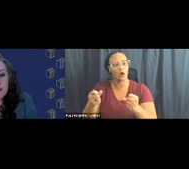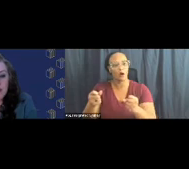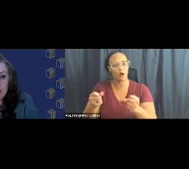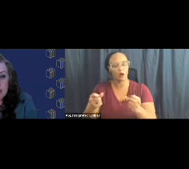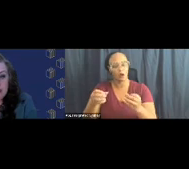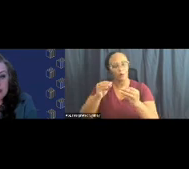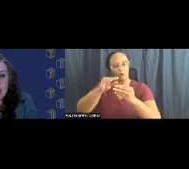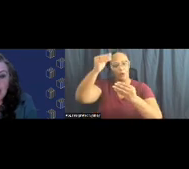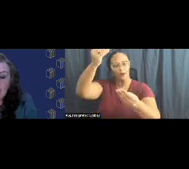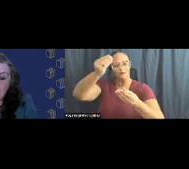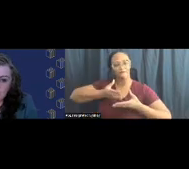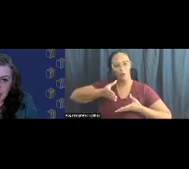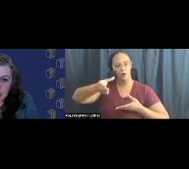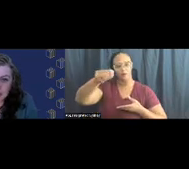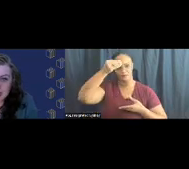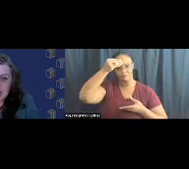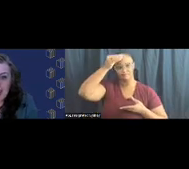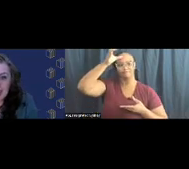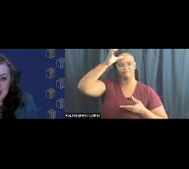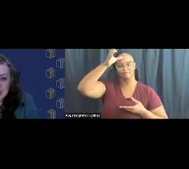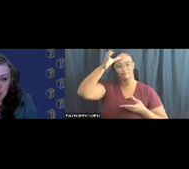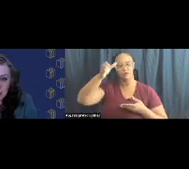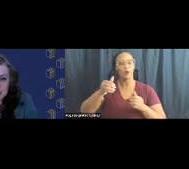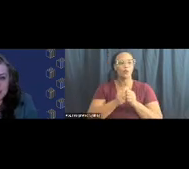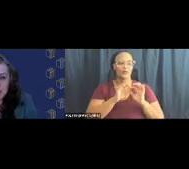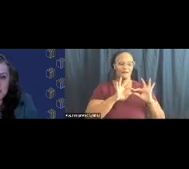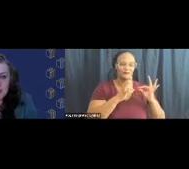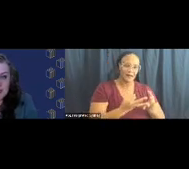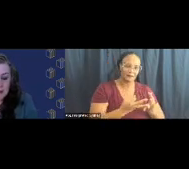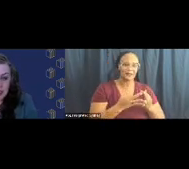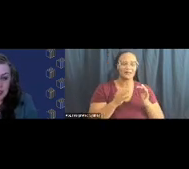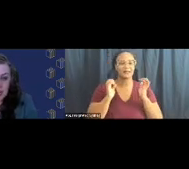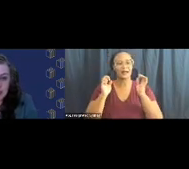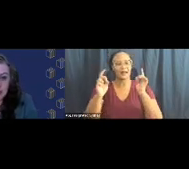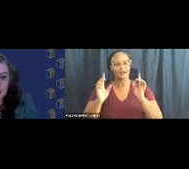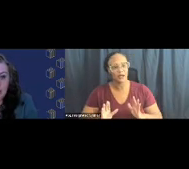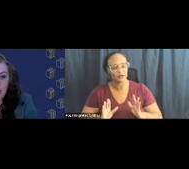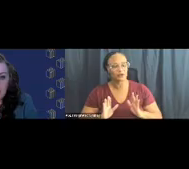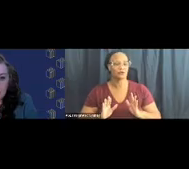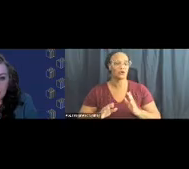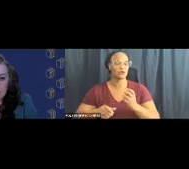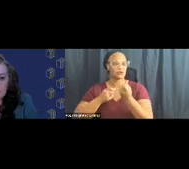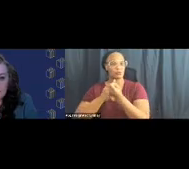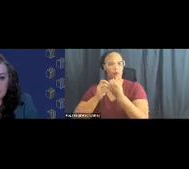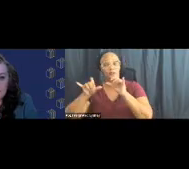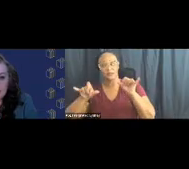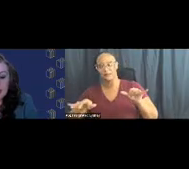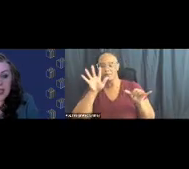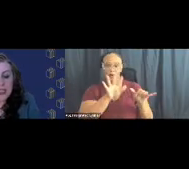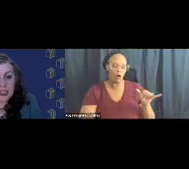between families, educators, and support systems in special education throughout California.